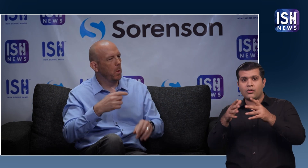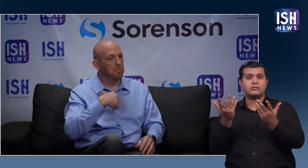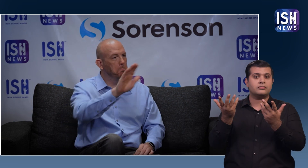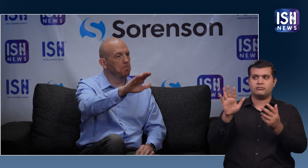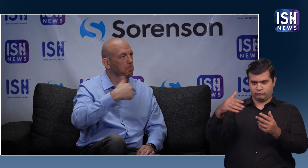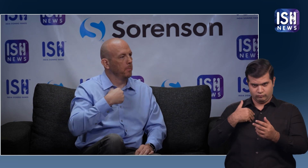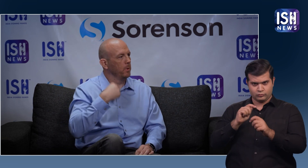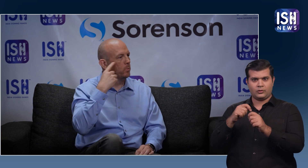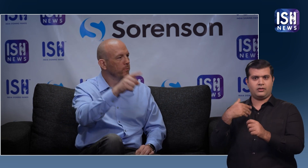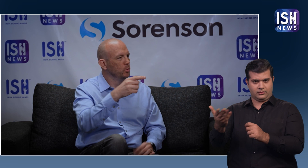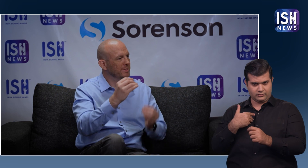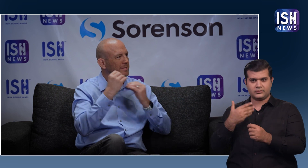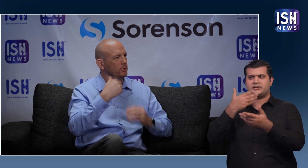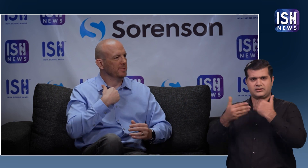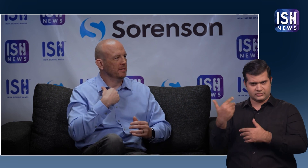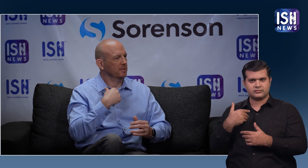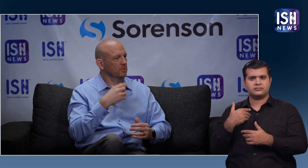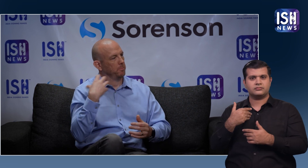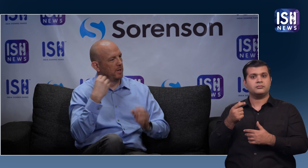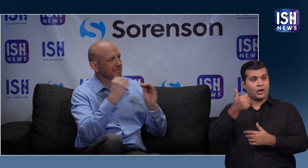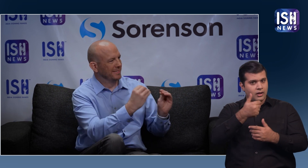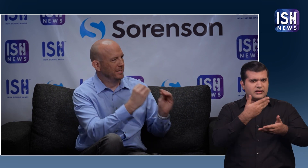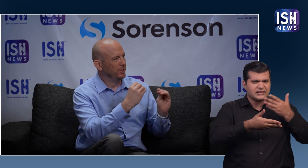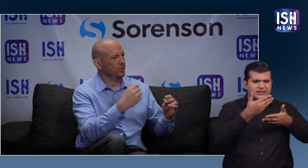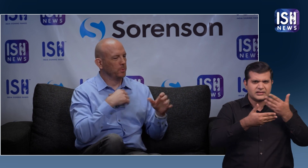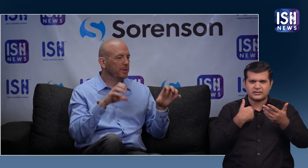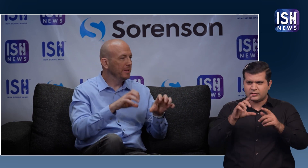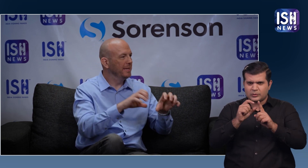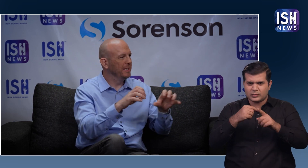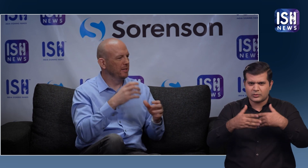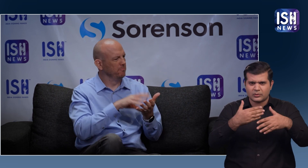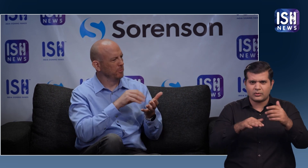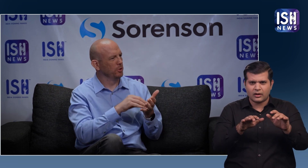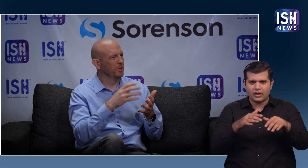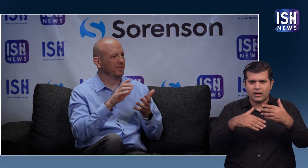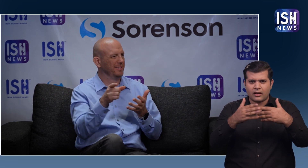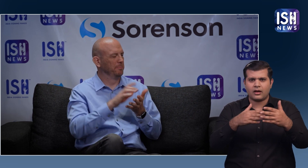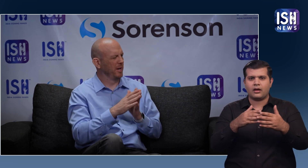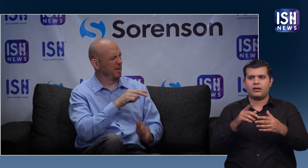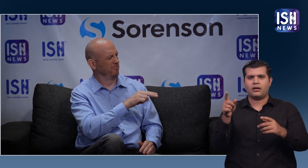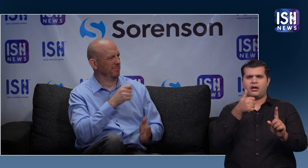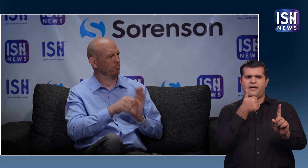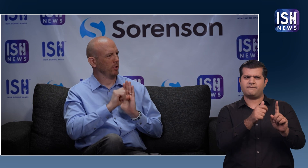So I said I can do it for you and asked him to teach me. So he taught me. I kept learning and he became impressed.